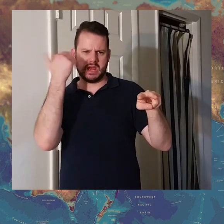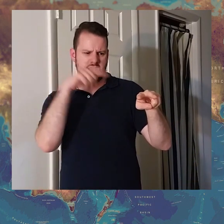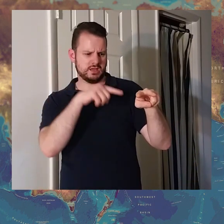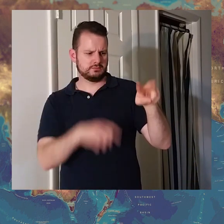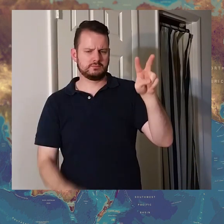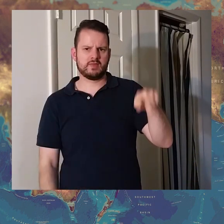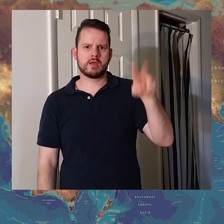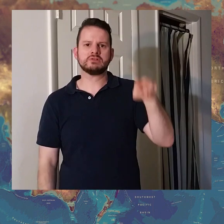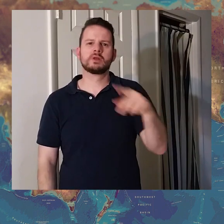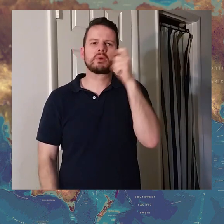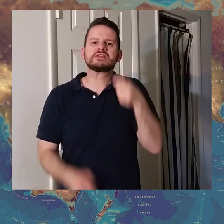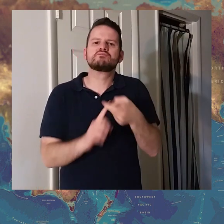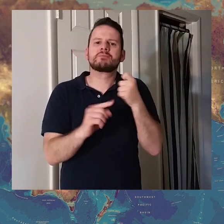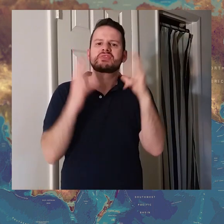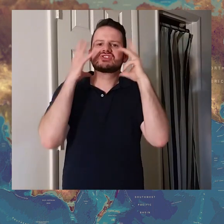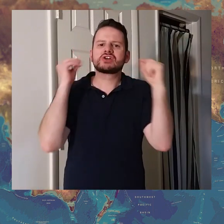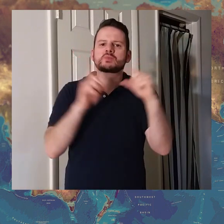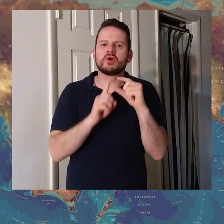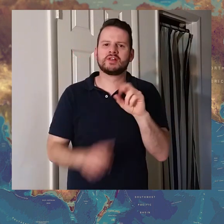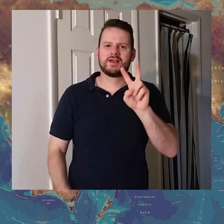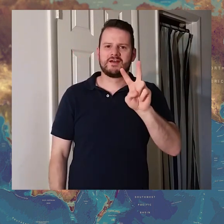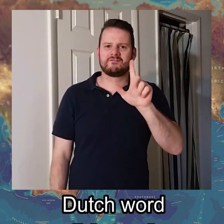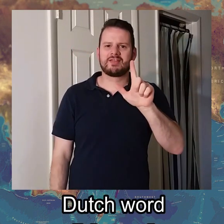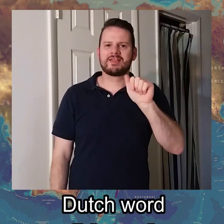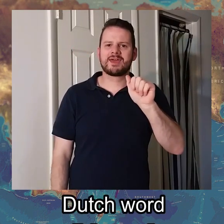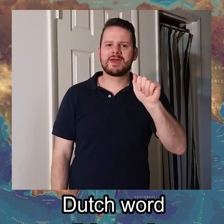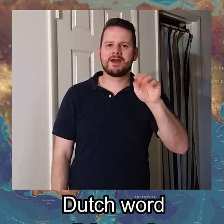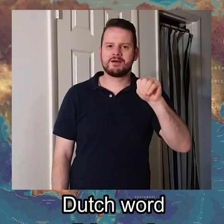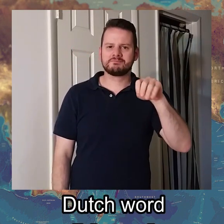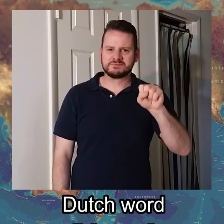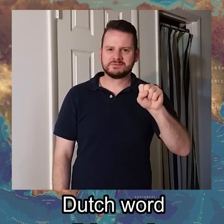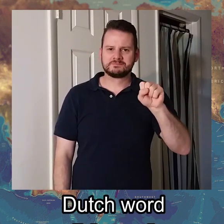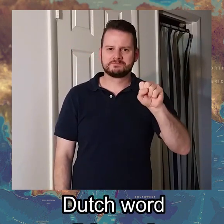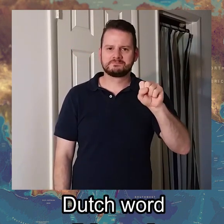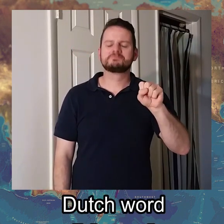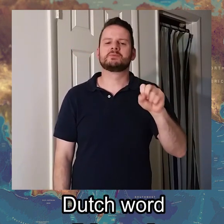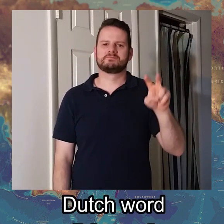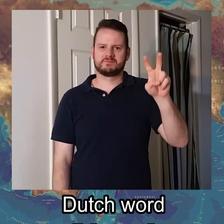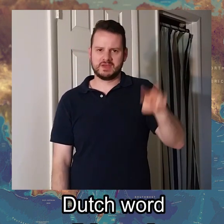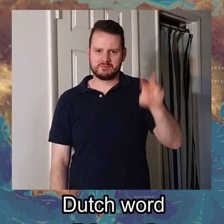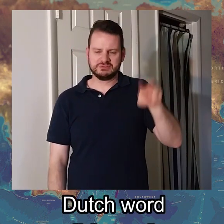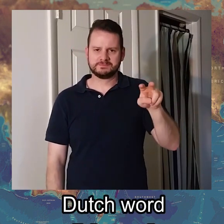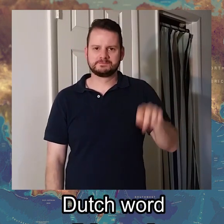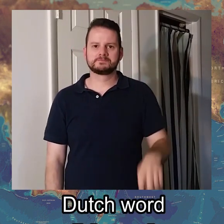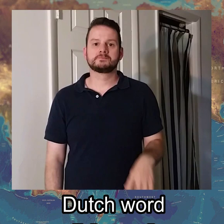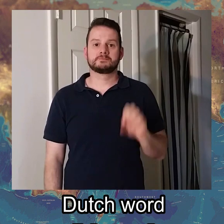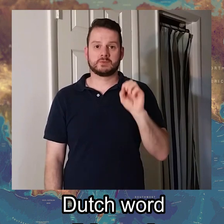Notice the V-shaped hand because it's from a Dutch word, "Vlaams". Flemish.